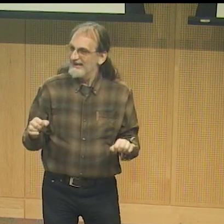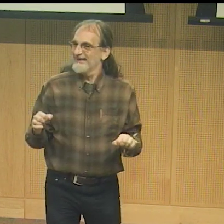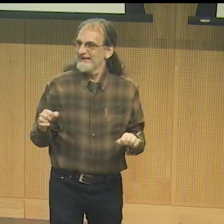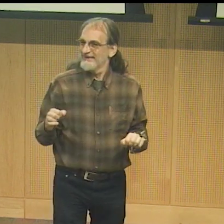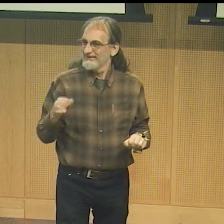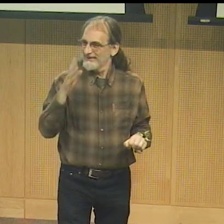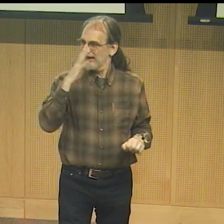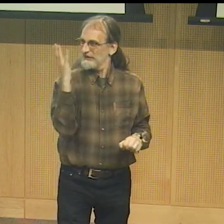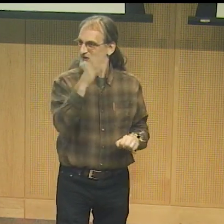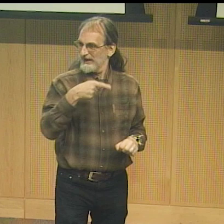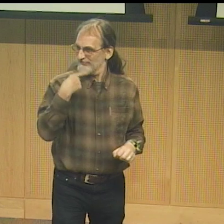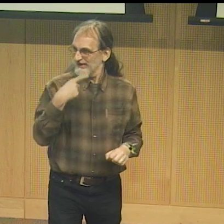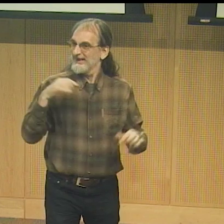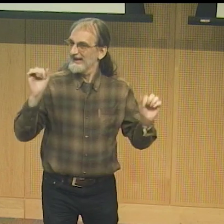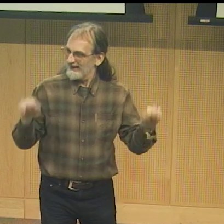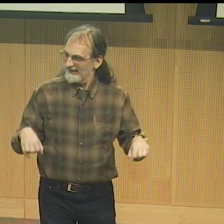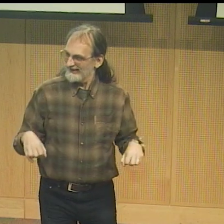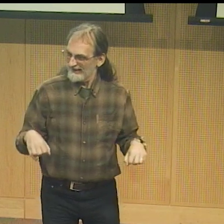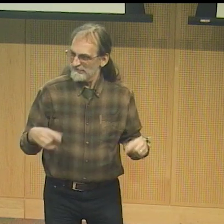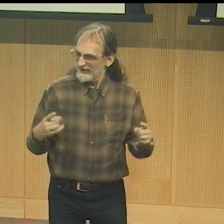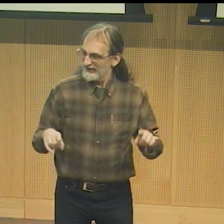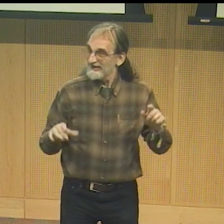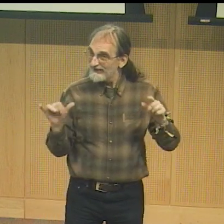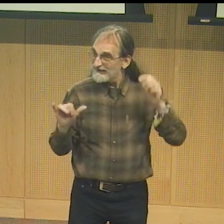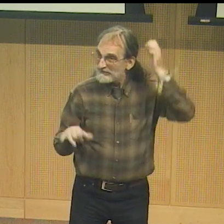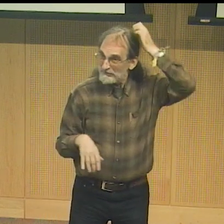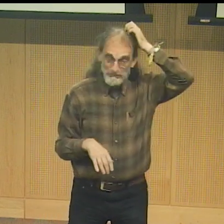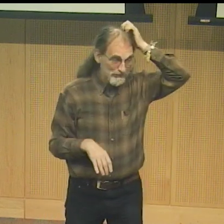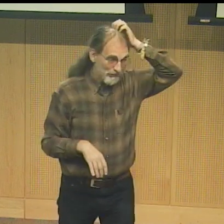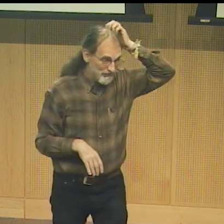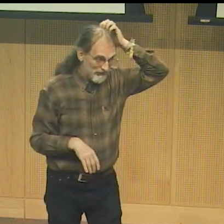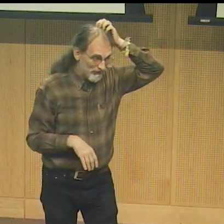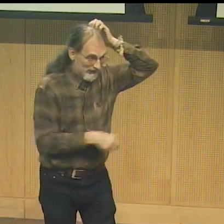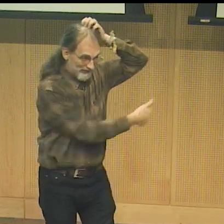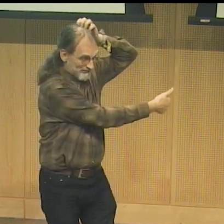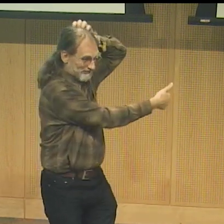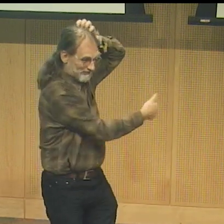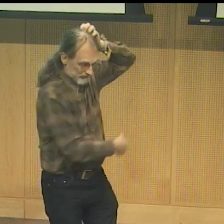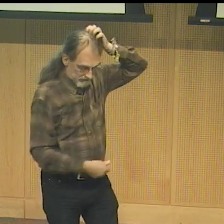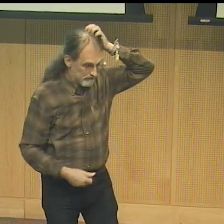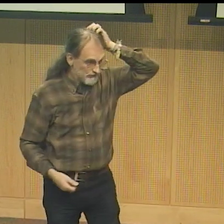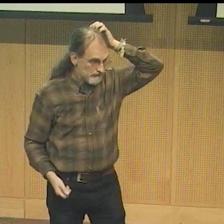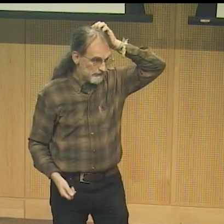align themselves with a hearing culture and the problems that they were having but instead work together as a group.